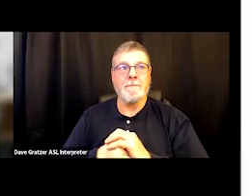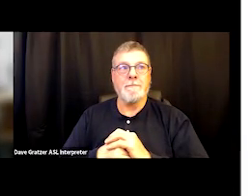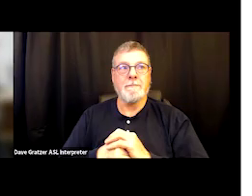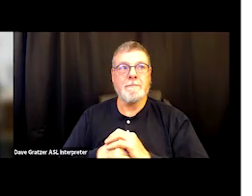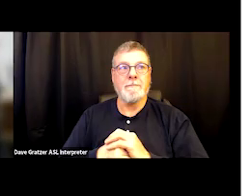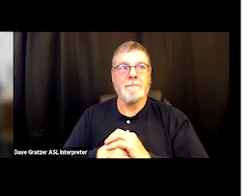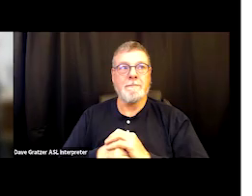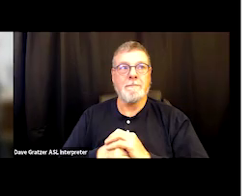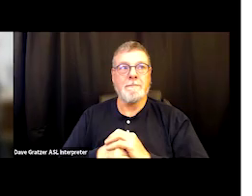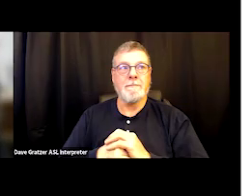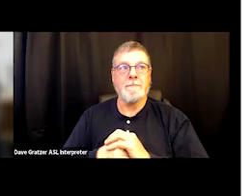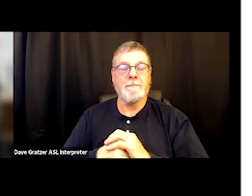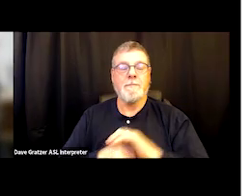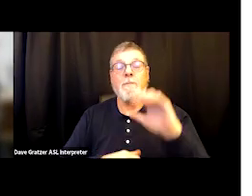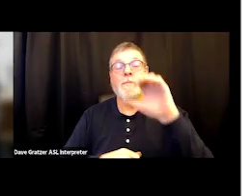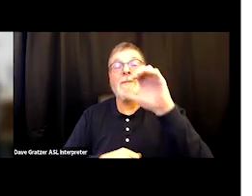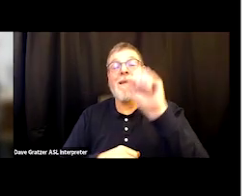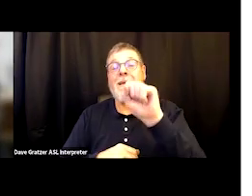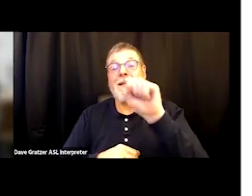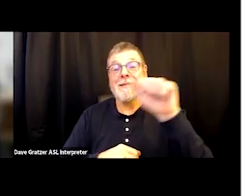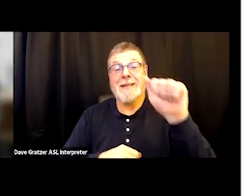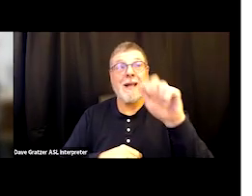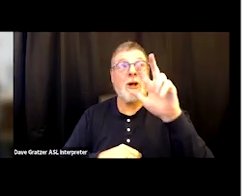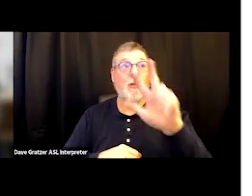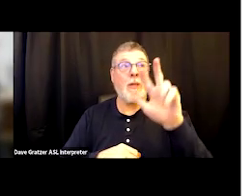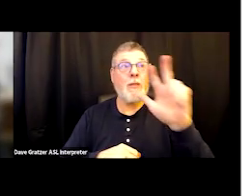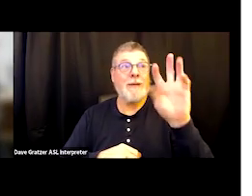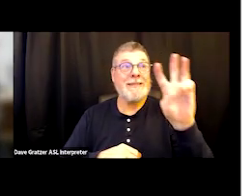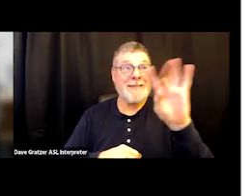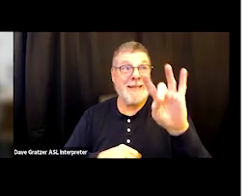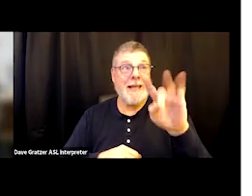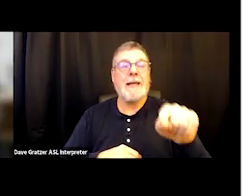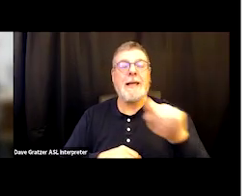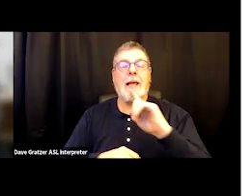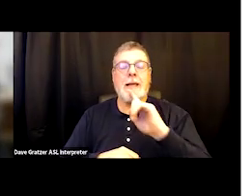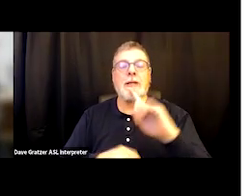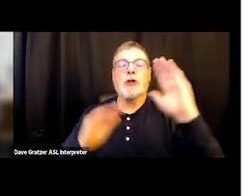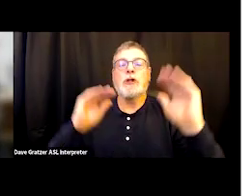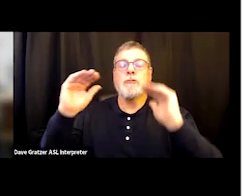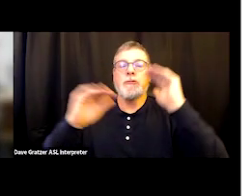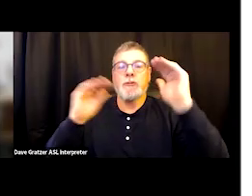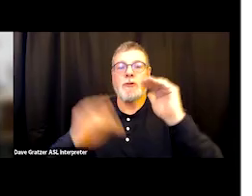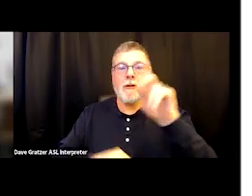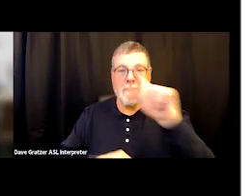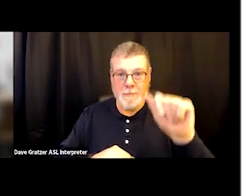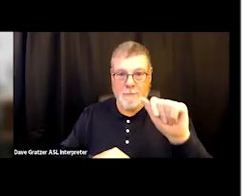The SSA-3368 is the Adult Disability Report. So this is the portion of the application